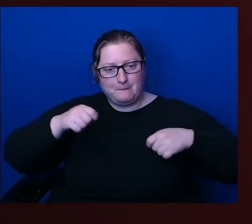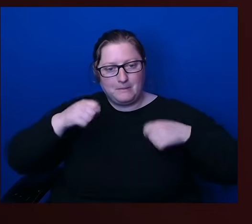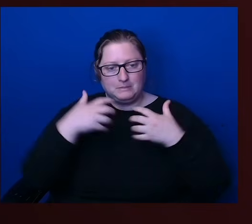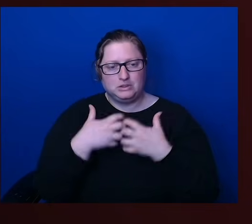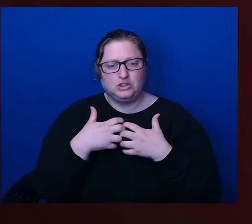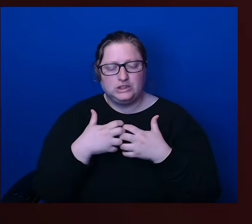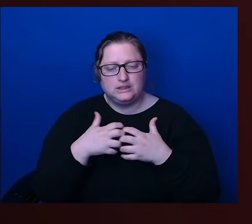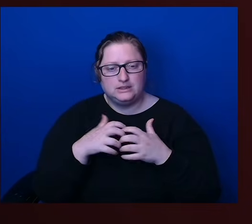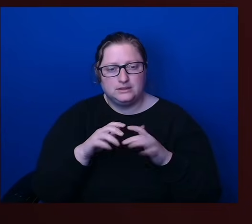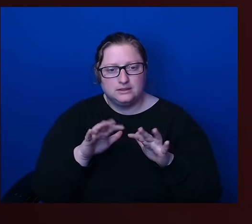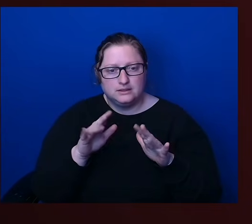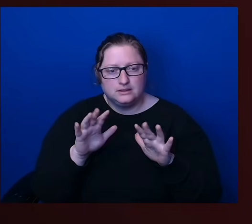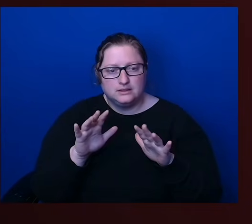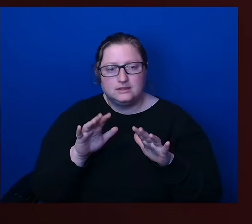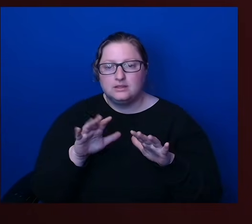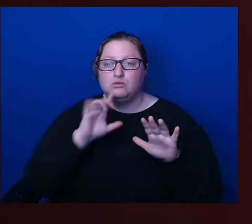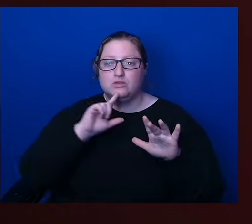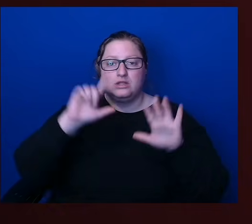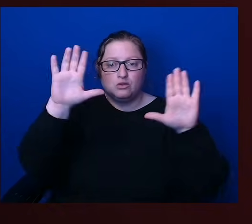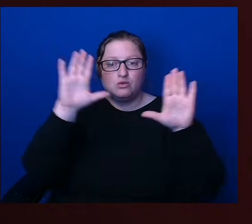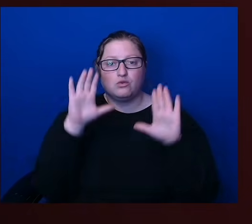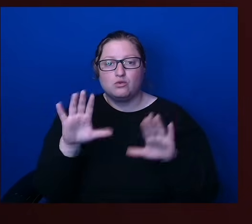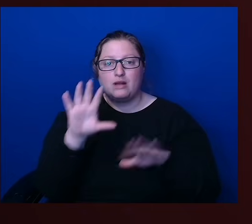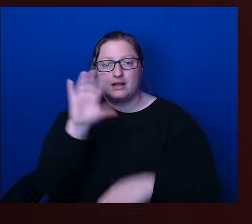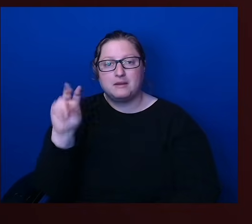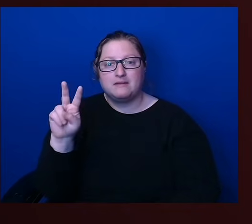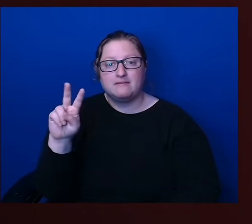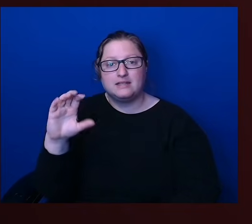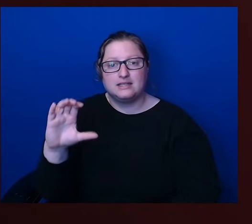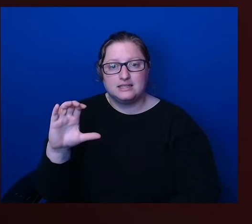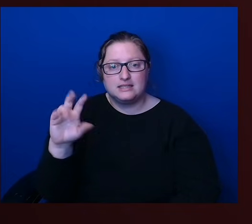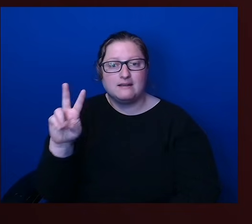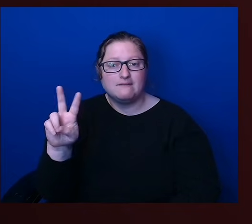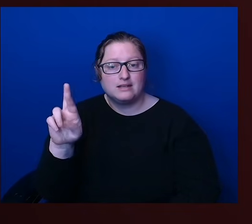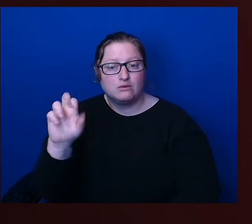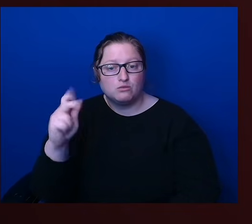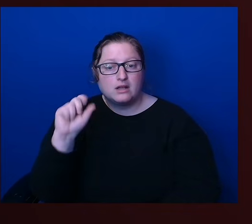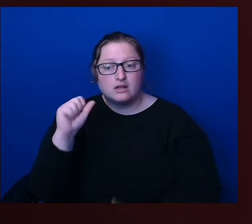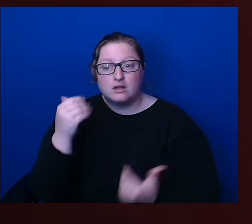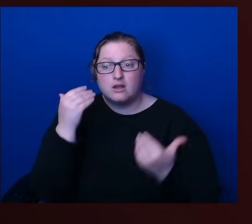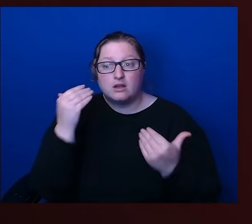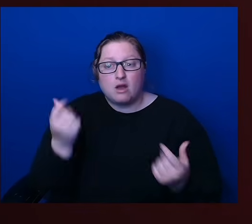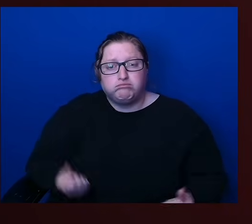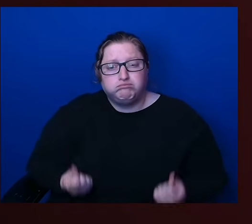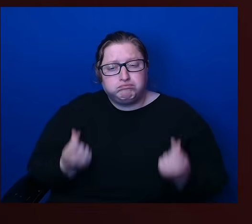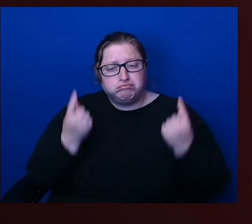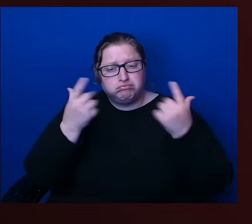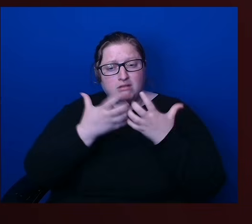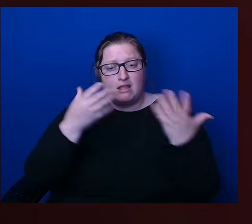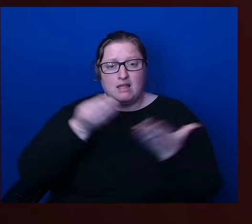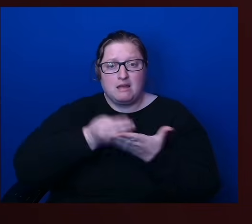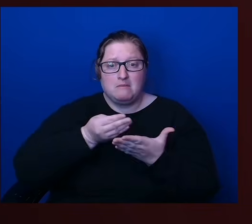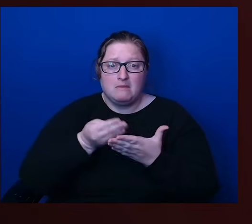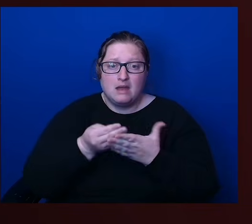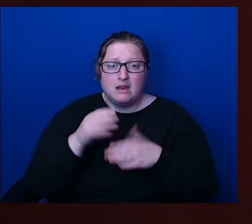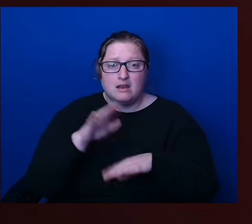That's made by a great company called VCV Rack. The idea behind that is you could go out and spend tens of thousands of dollars on Eurorack modules and fill up a whole room,